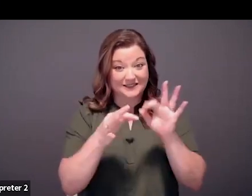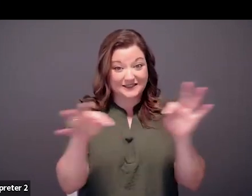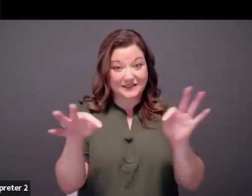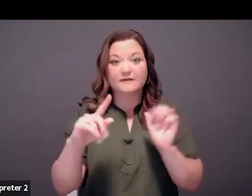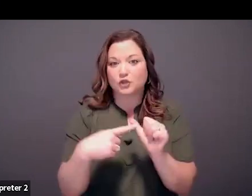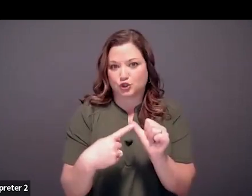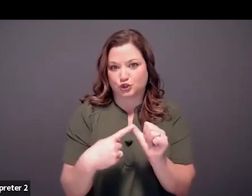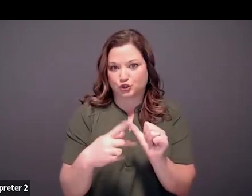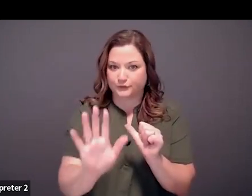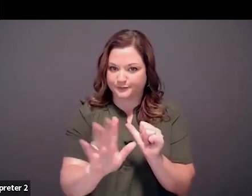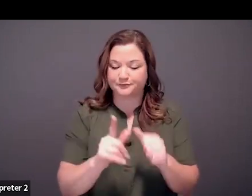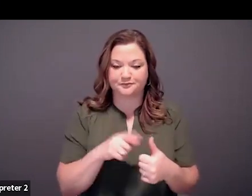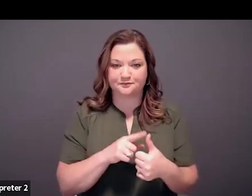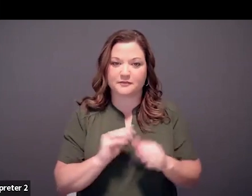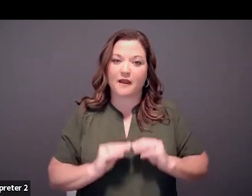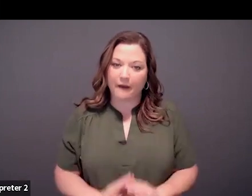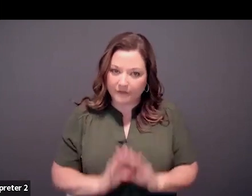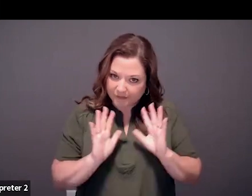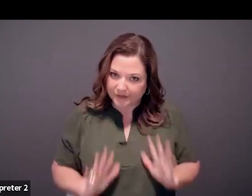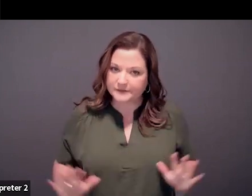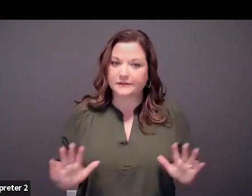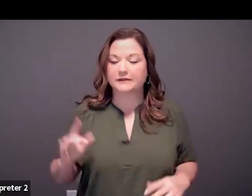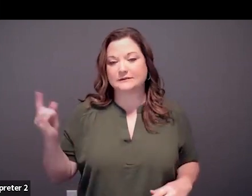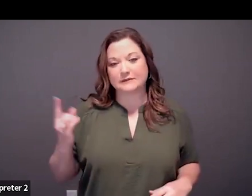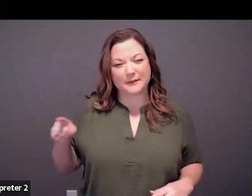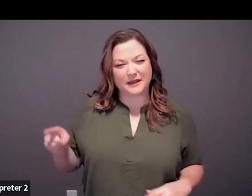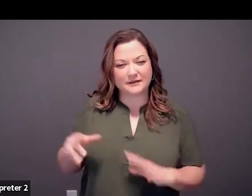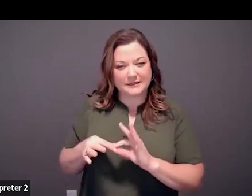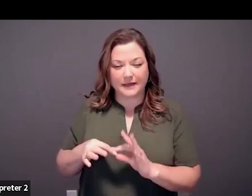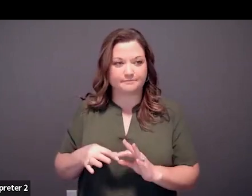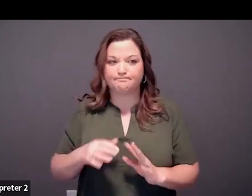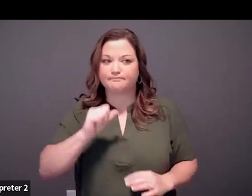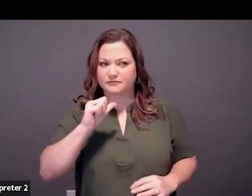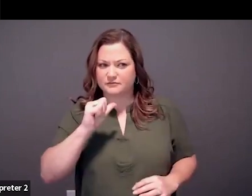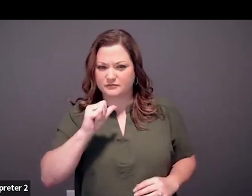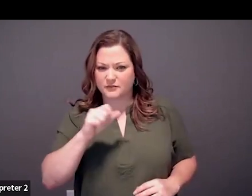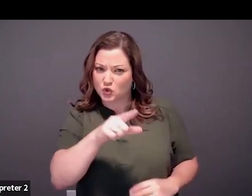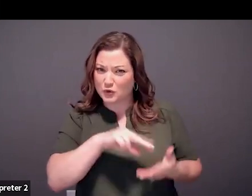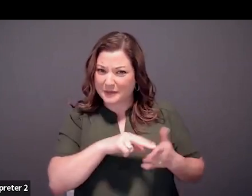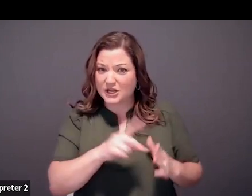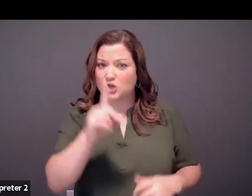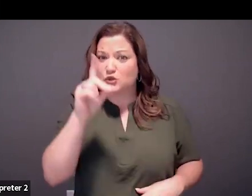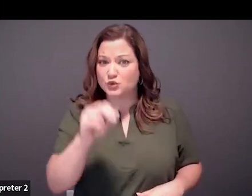Obviously, so someone is saying not to do-- did you mean to say don't do placeholder text